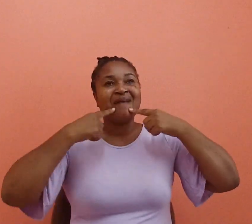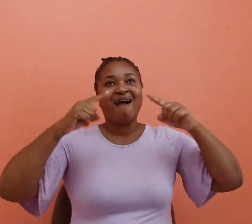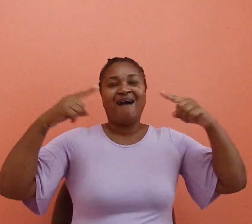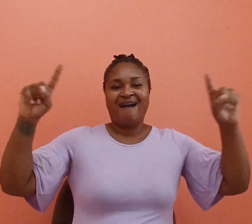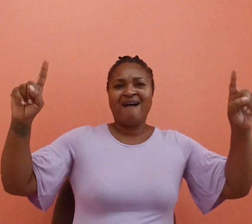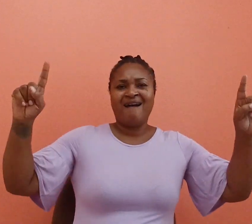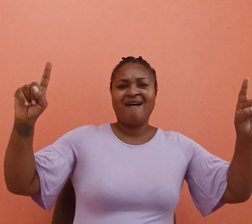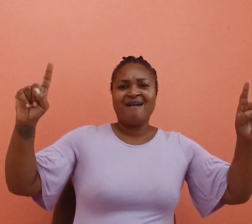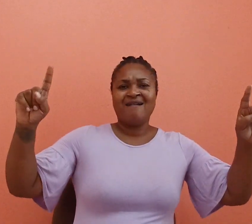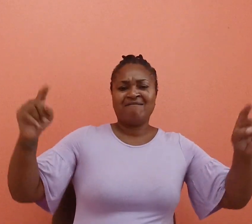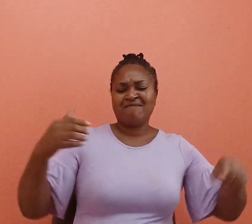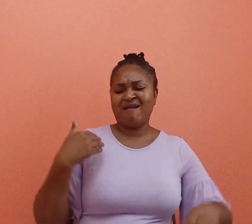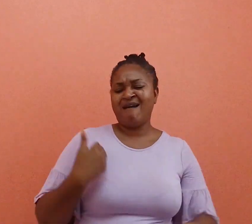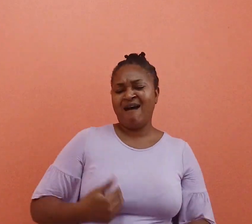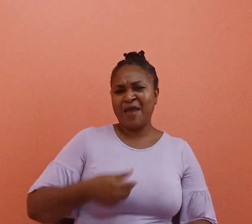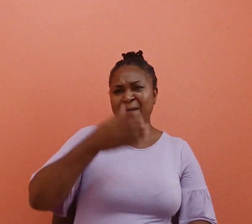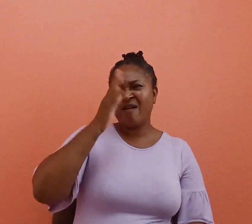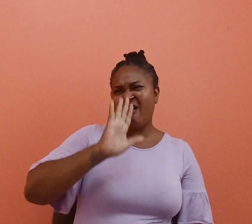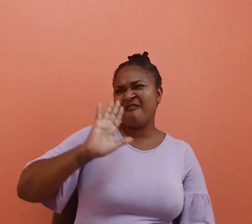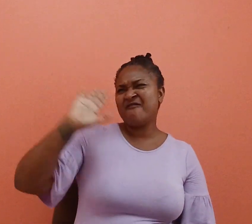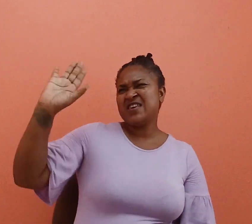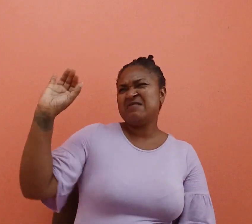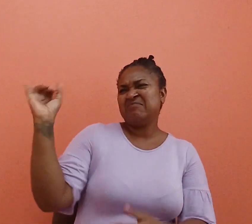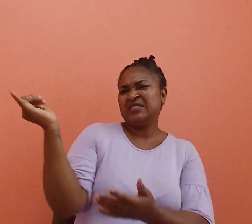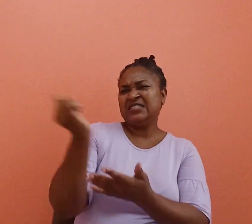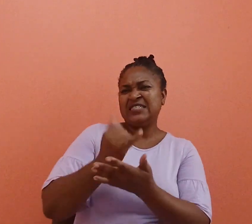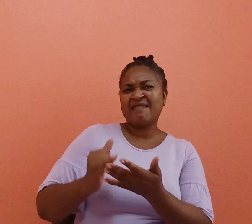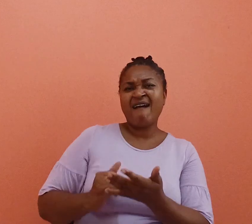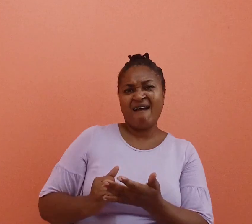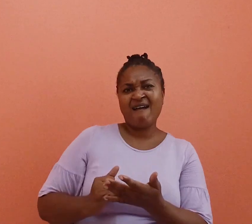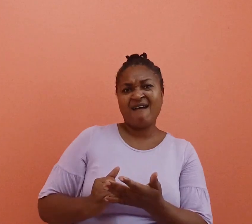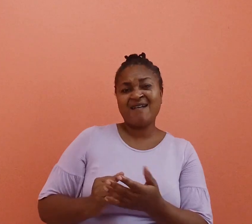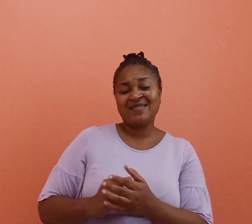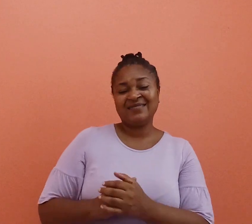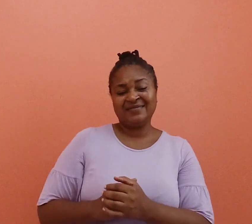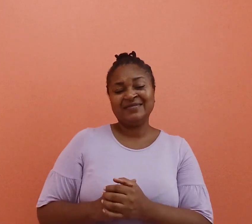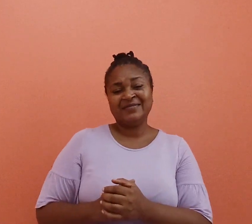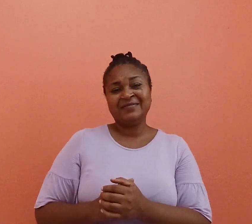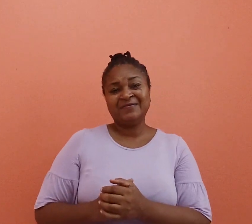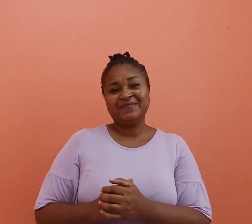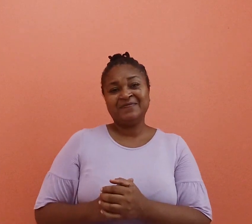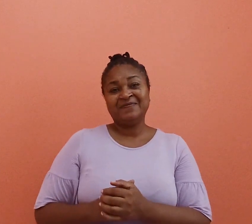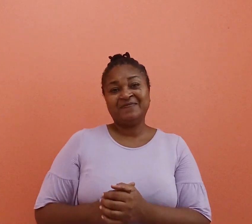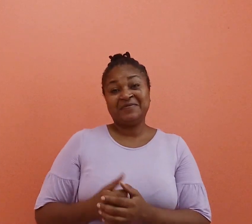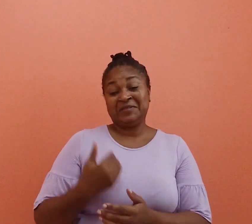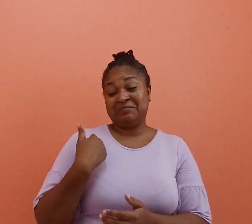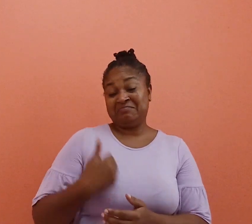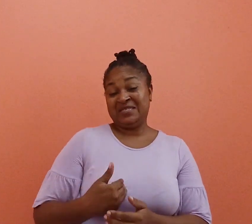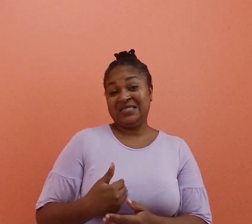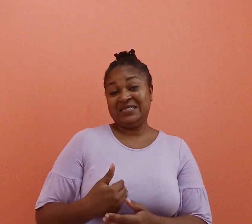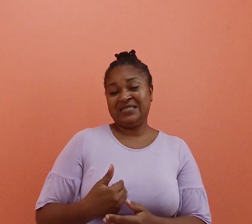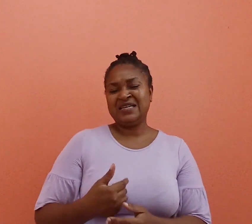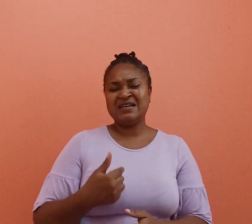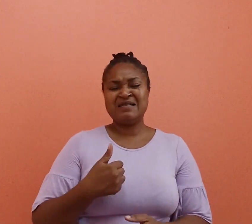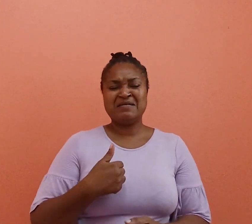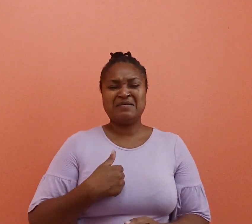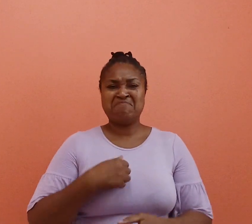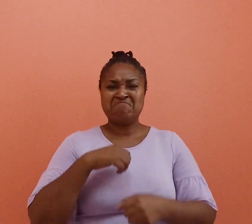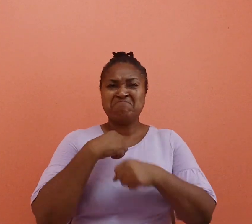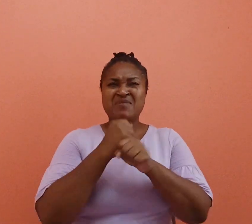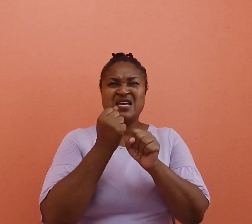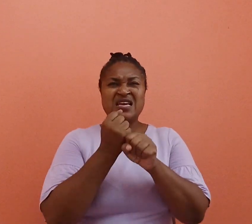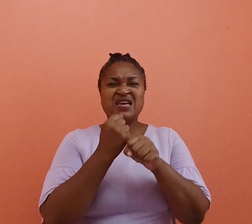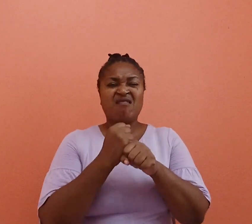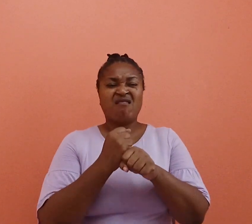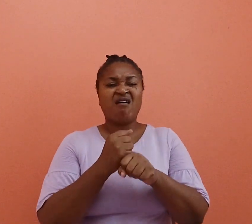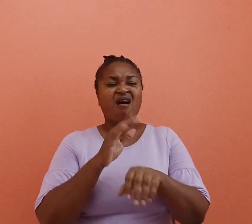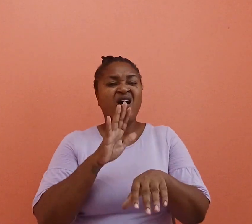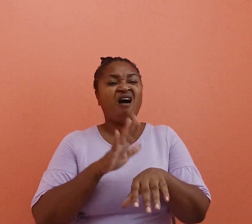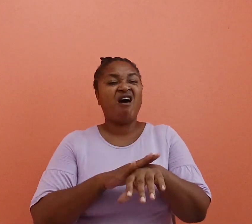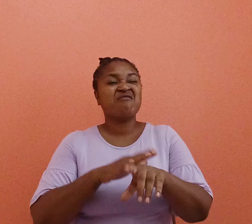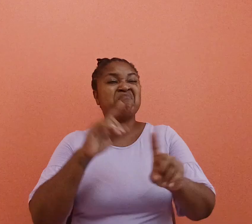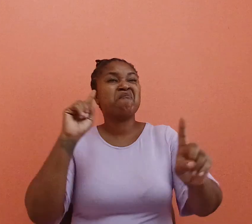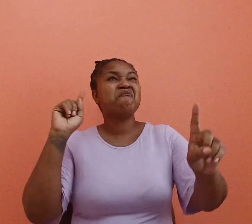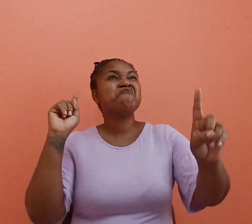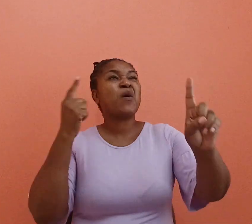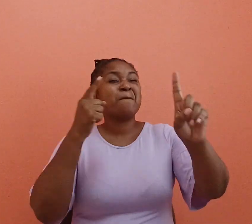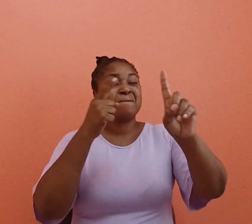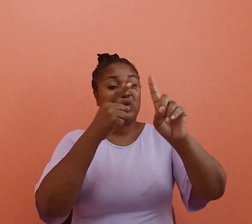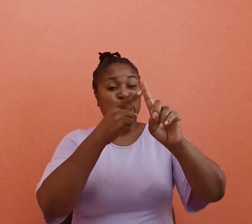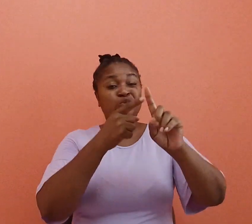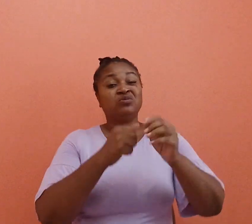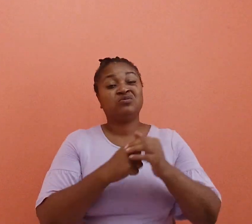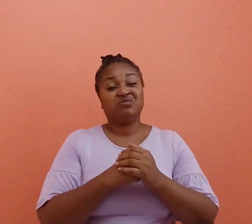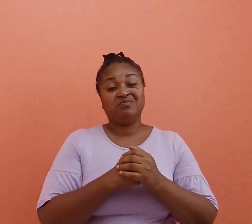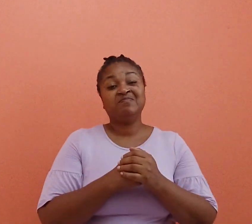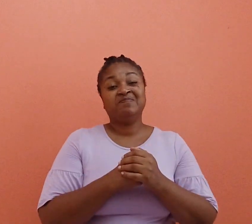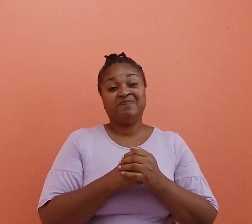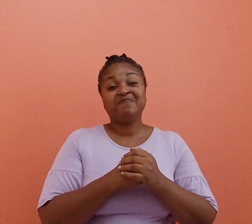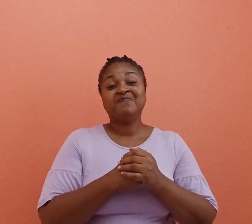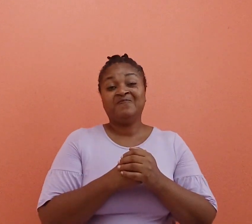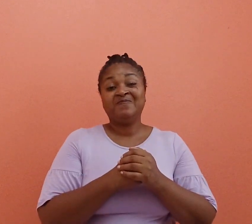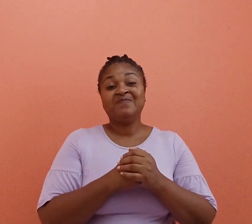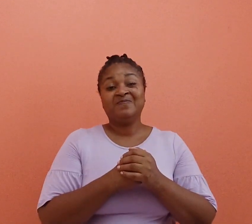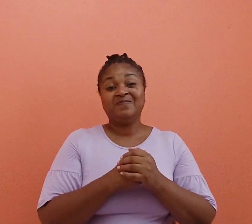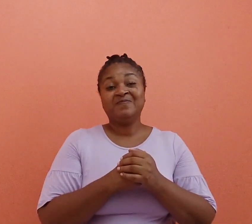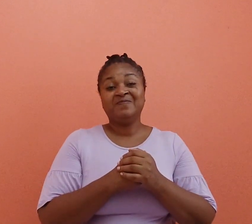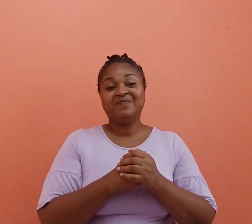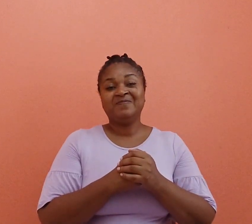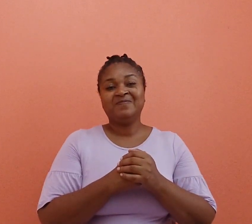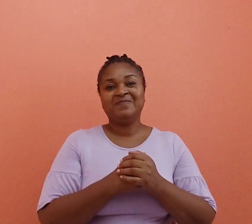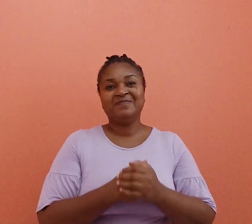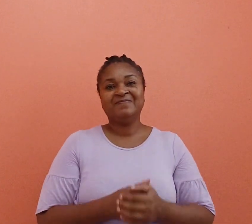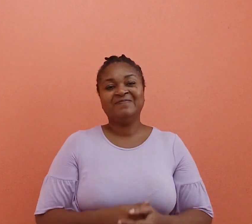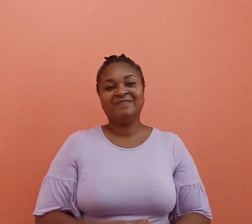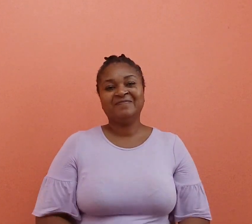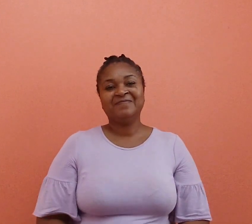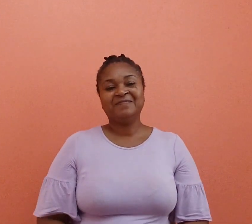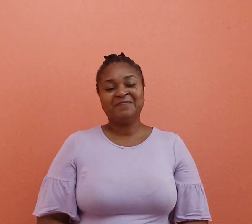I am God's design and I was made on purpose.